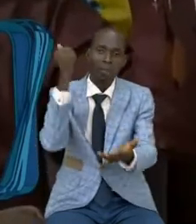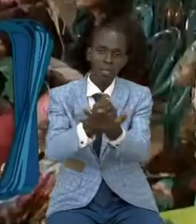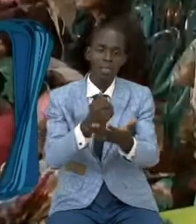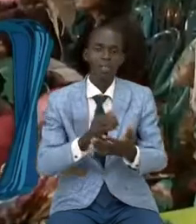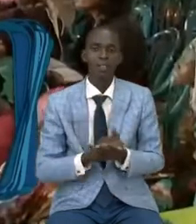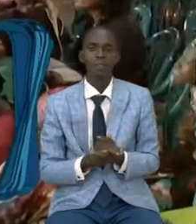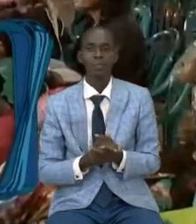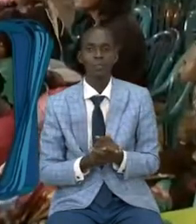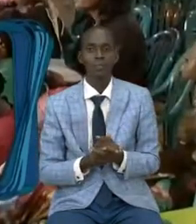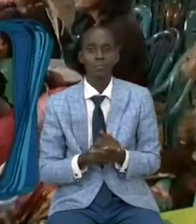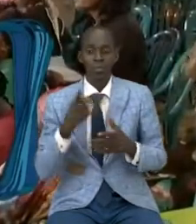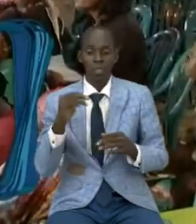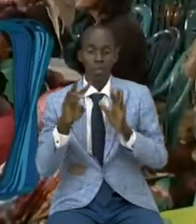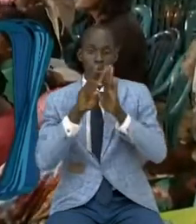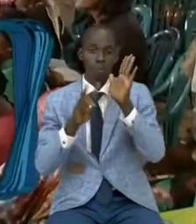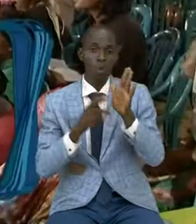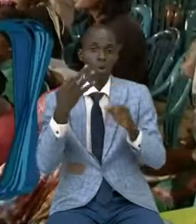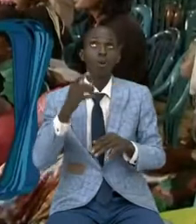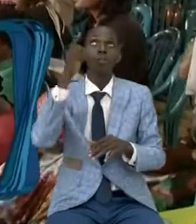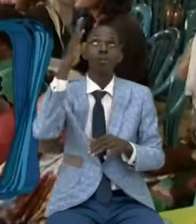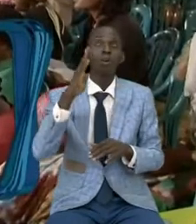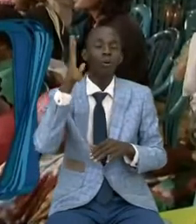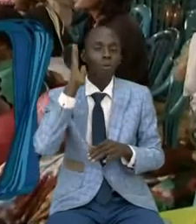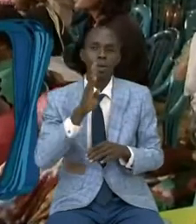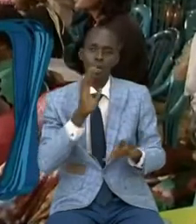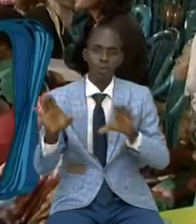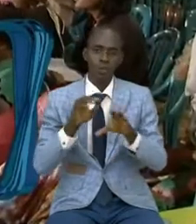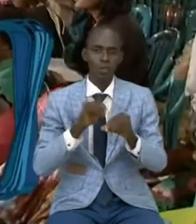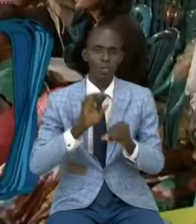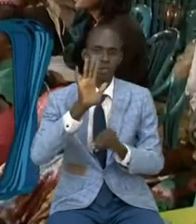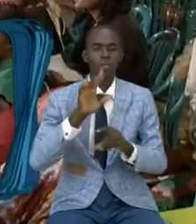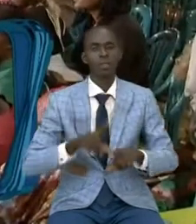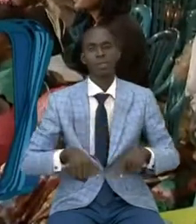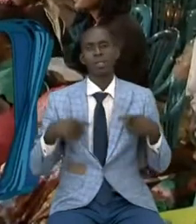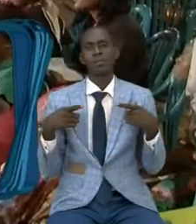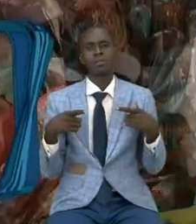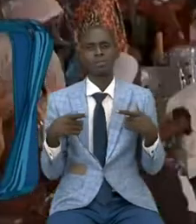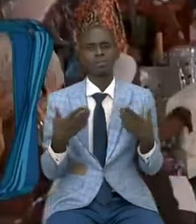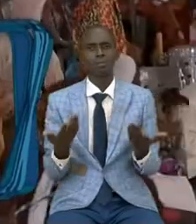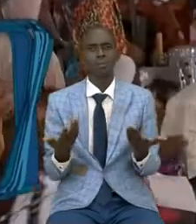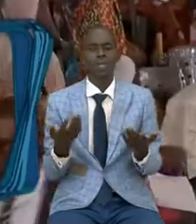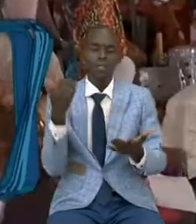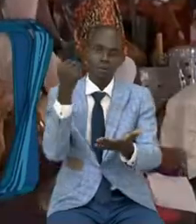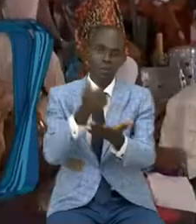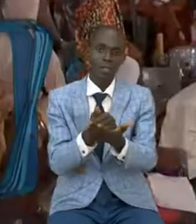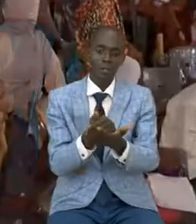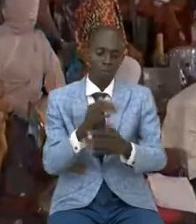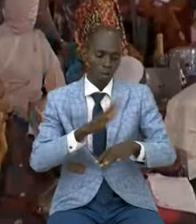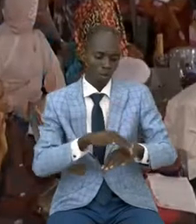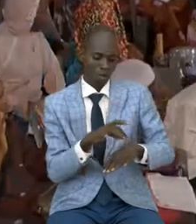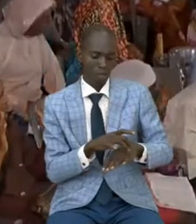the will of god will be done in your life on earth in heaven